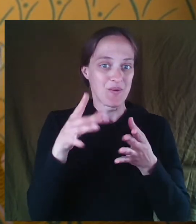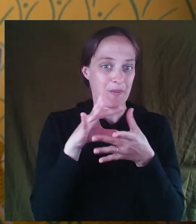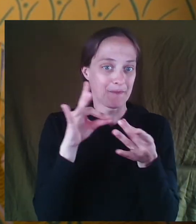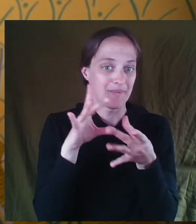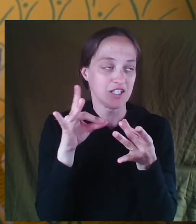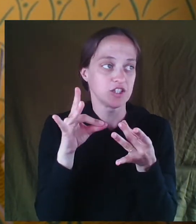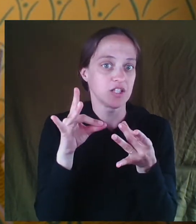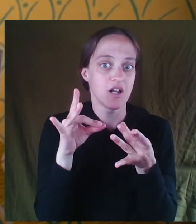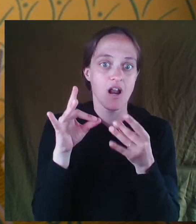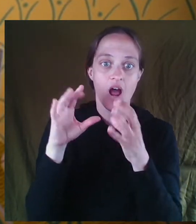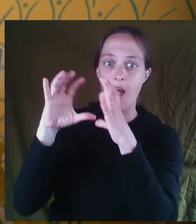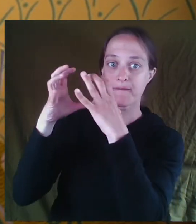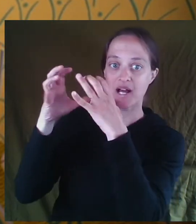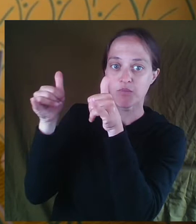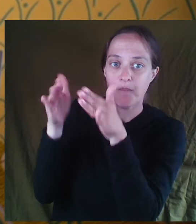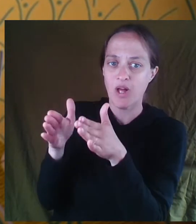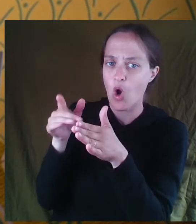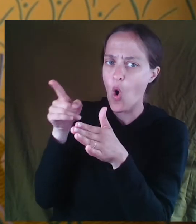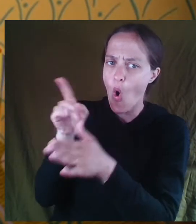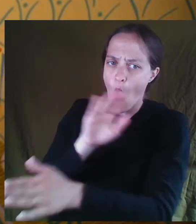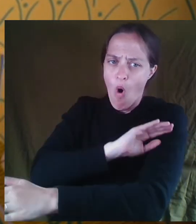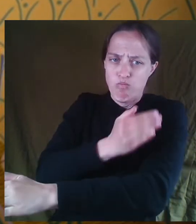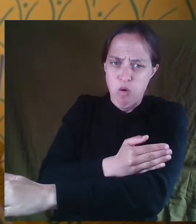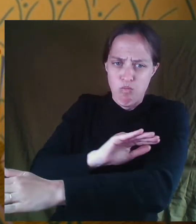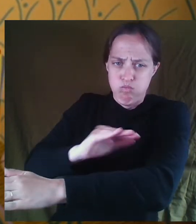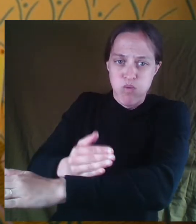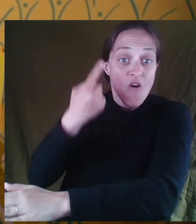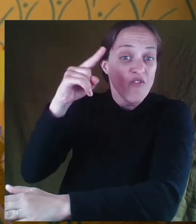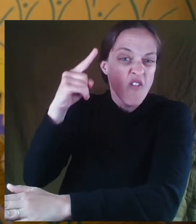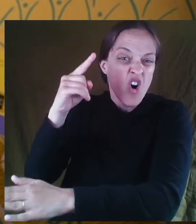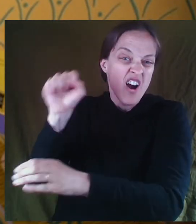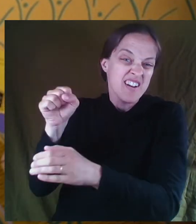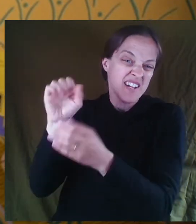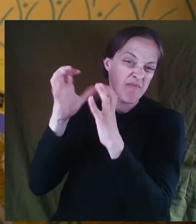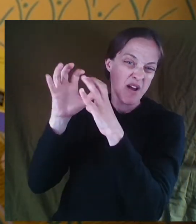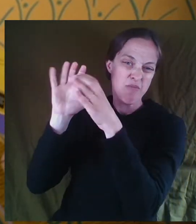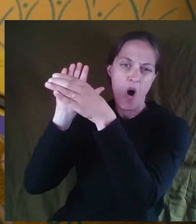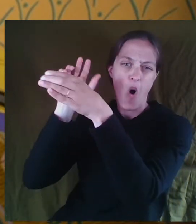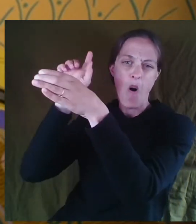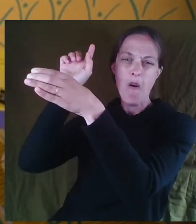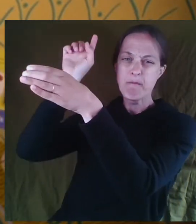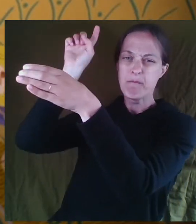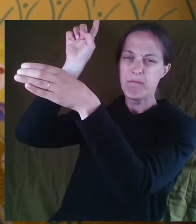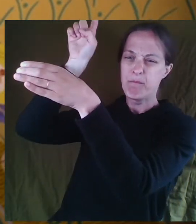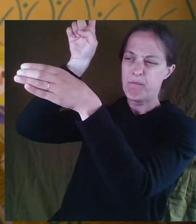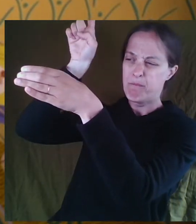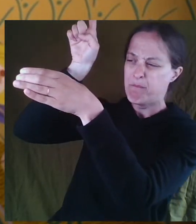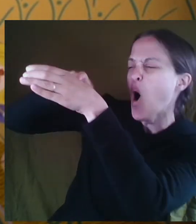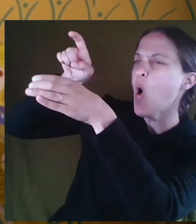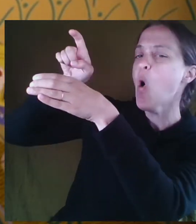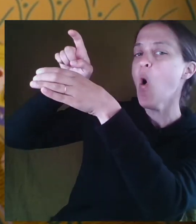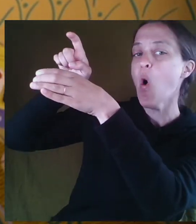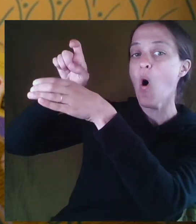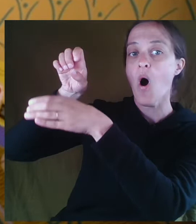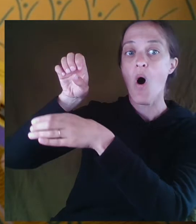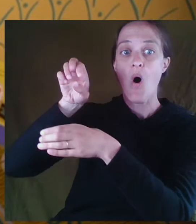Maybe you said that basketball players have to have really big muscles so that they can dunk the basket in,